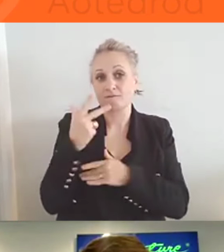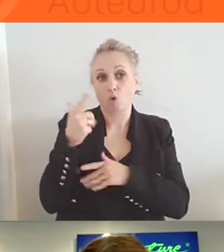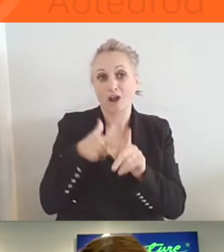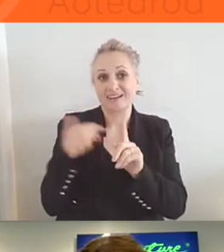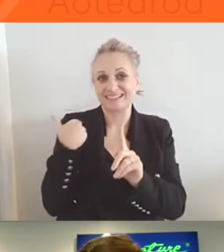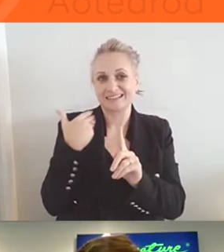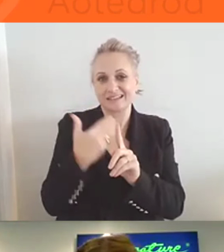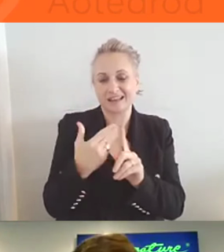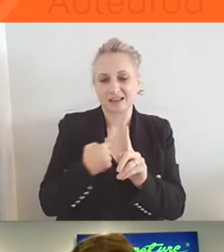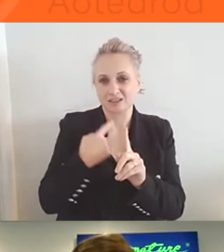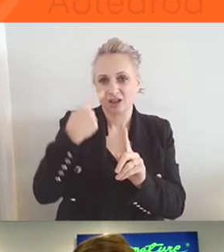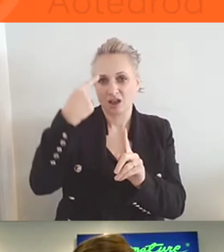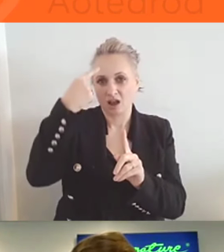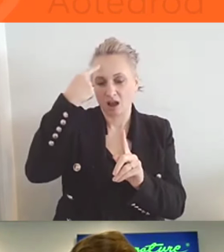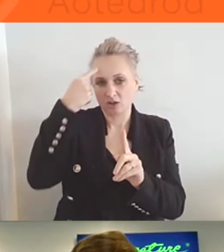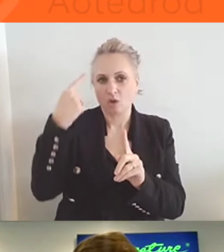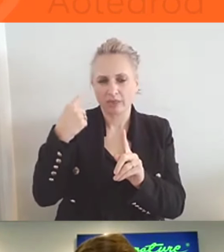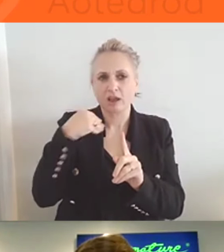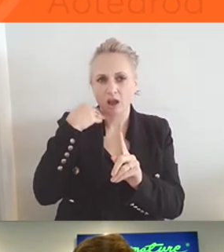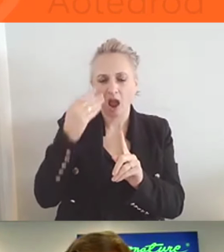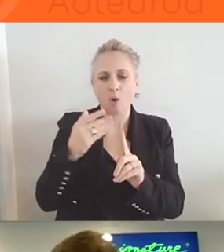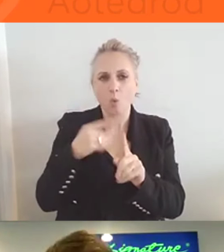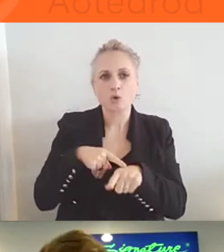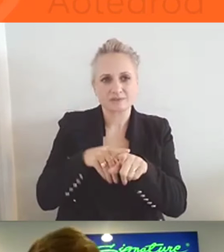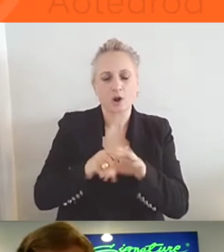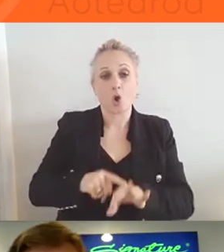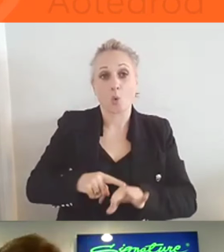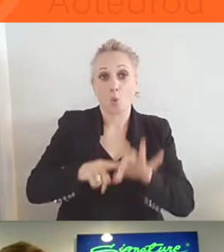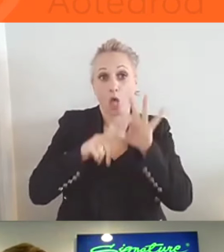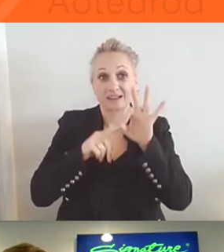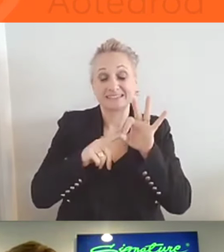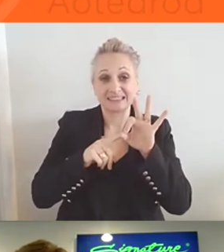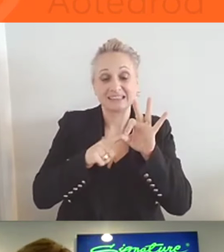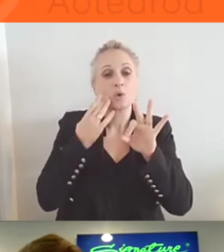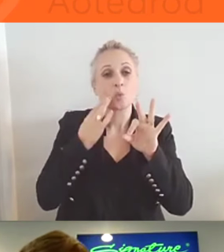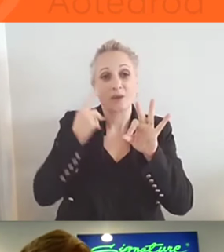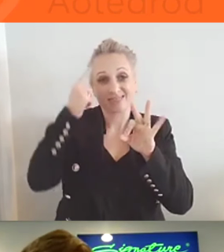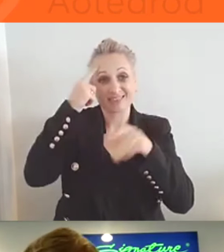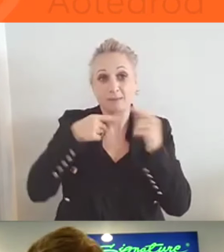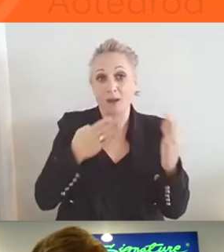cut any corners in regards to delivering accessibility. But it has certainly